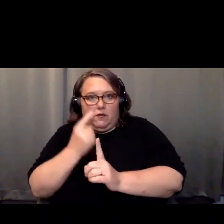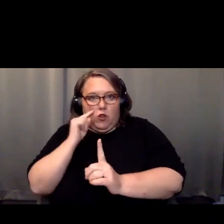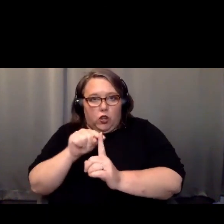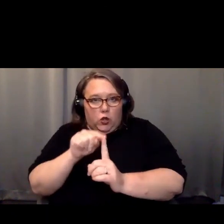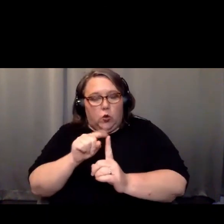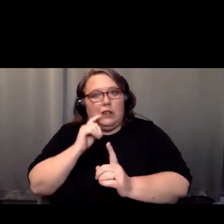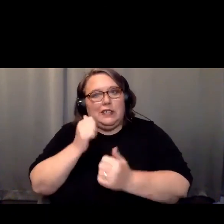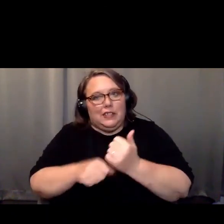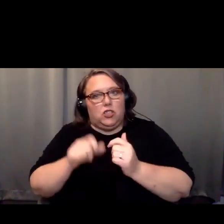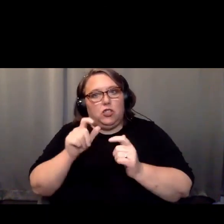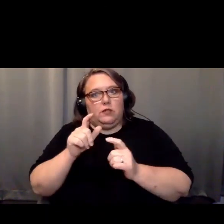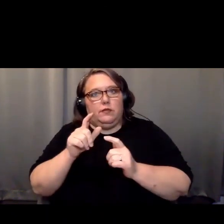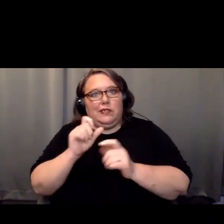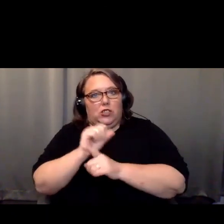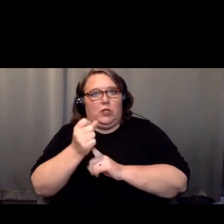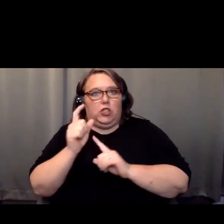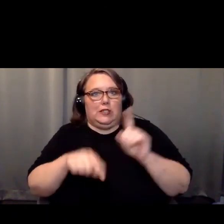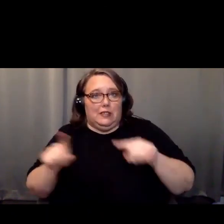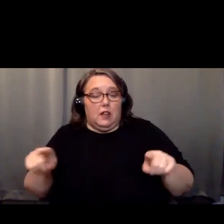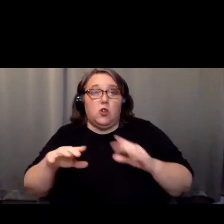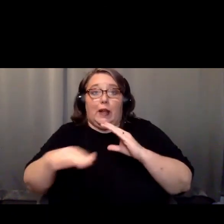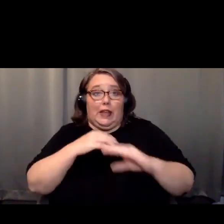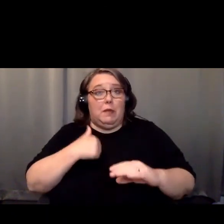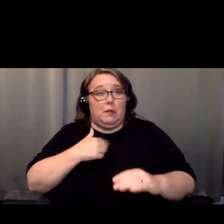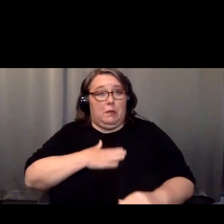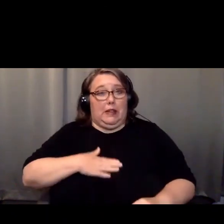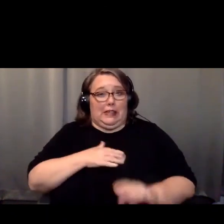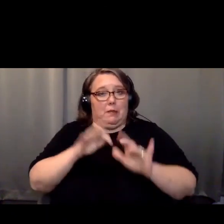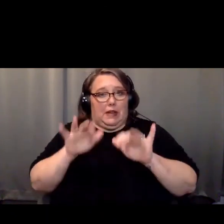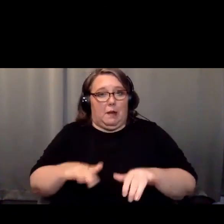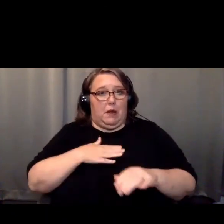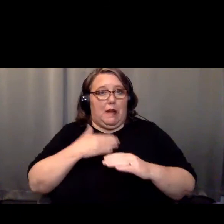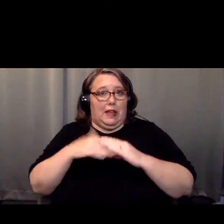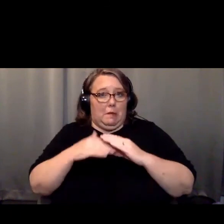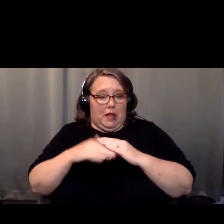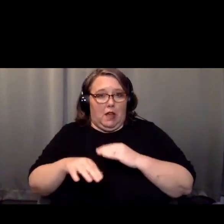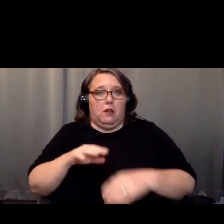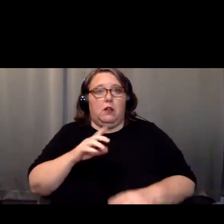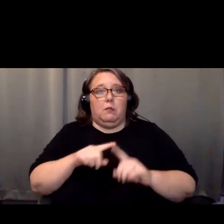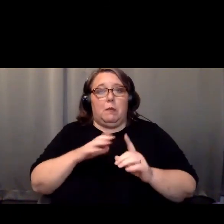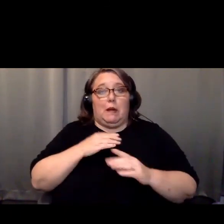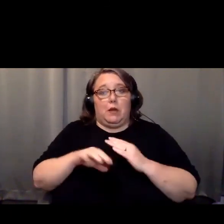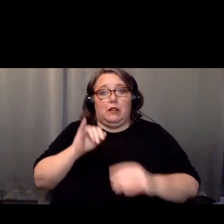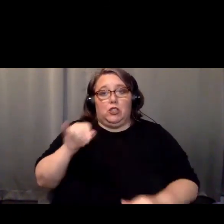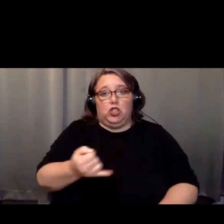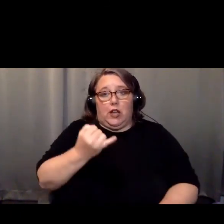So, send me an email, I'm going to type it in the chat, but it's the letter J De La Rosa,